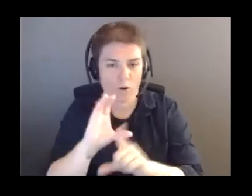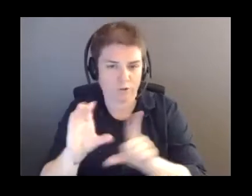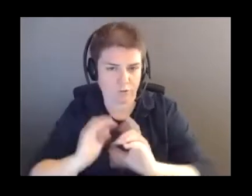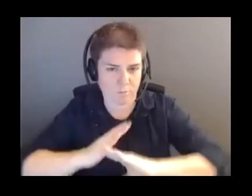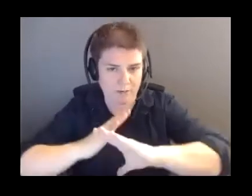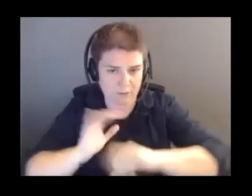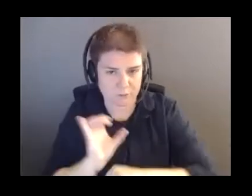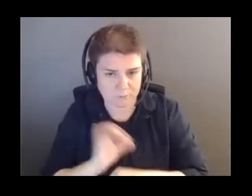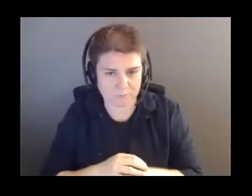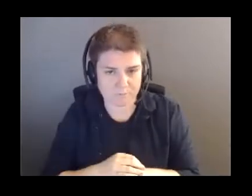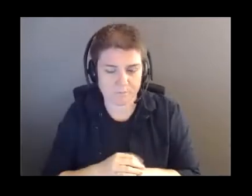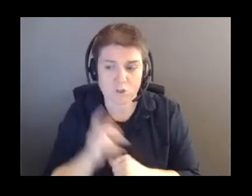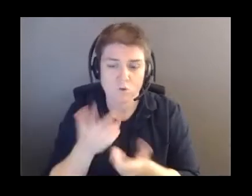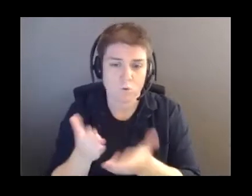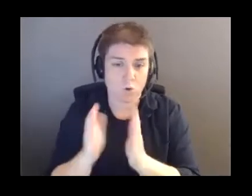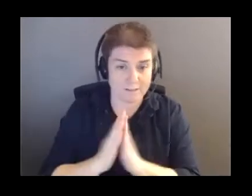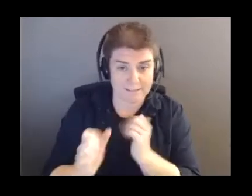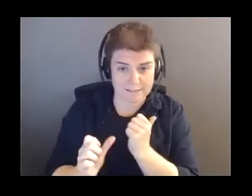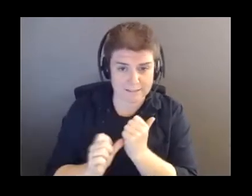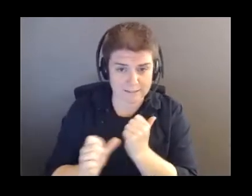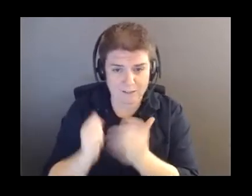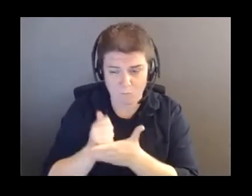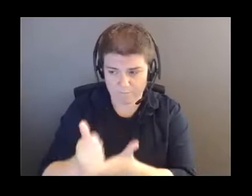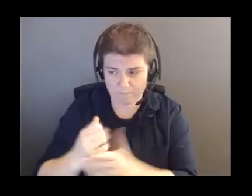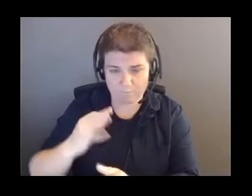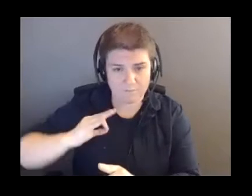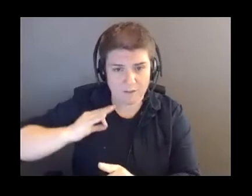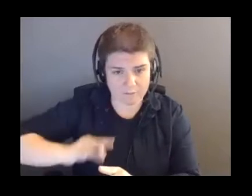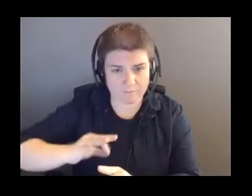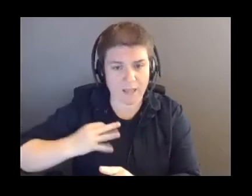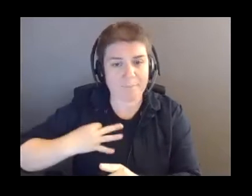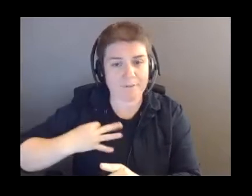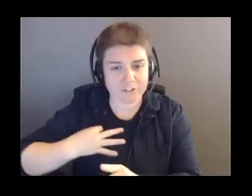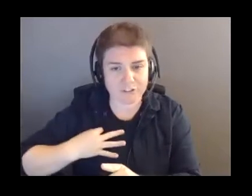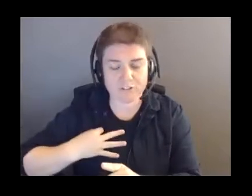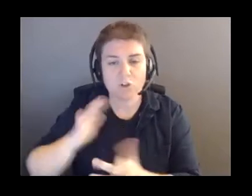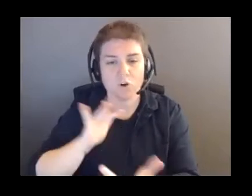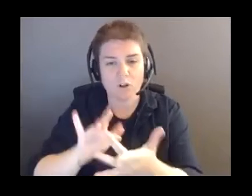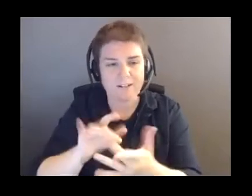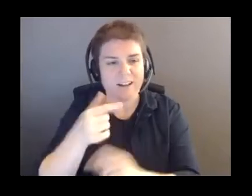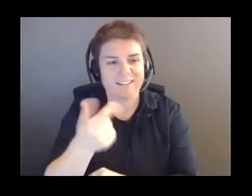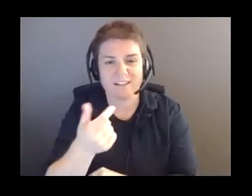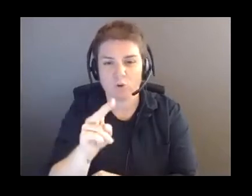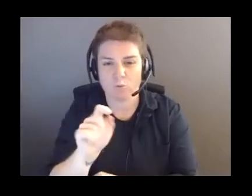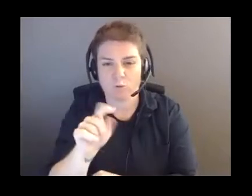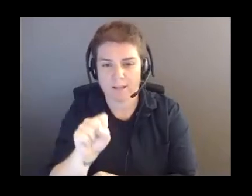To request application assistance please contact grants@calgaryartsdevelopment.com at least